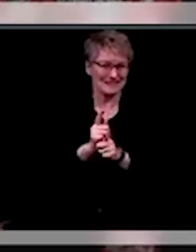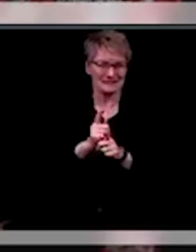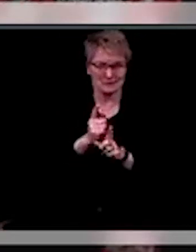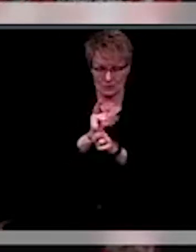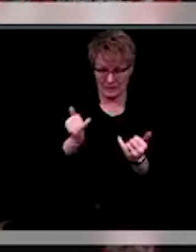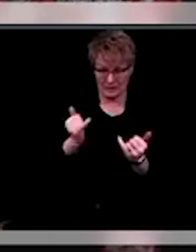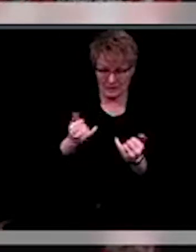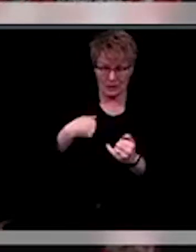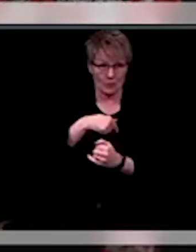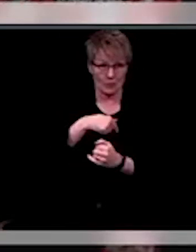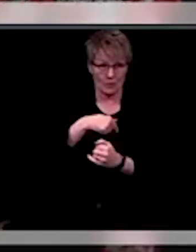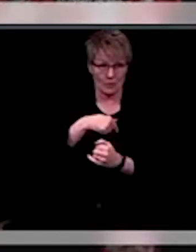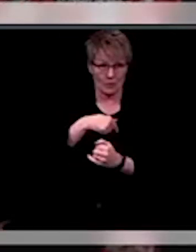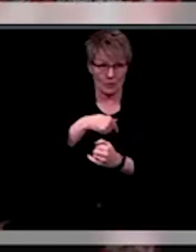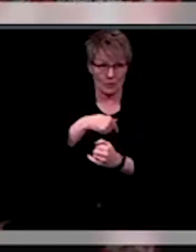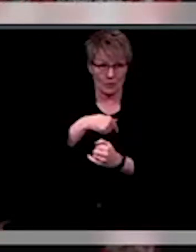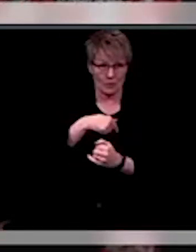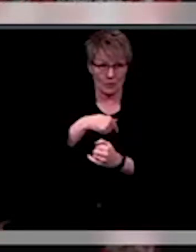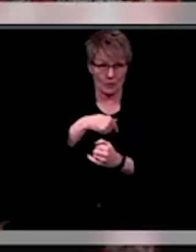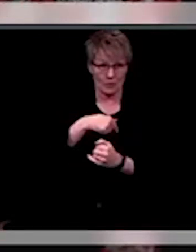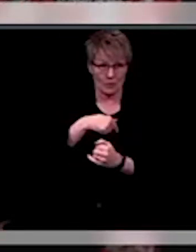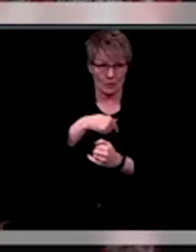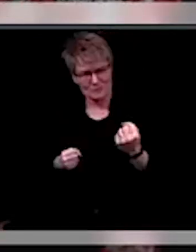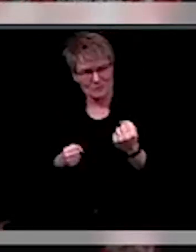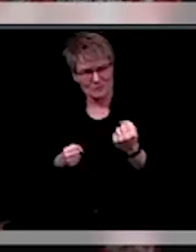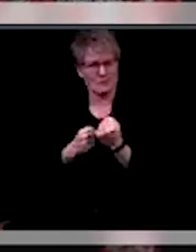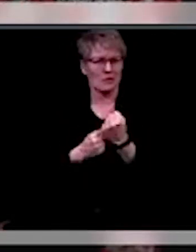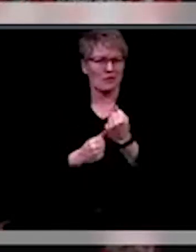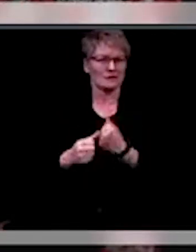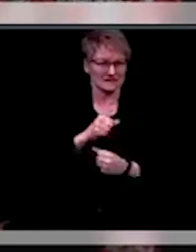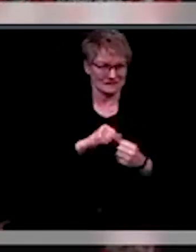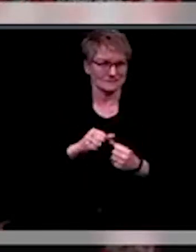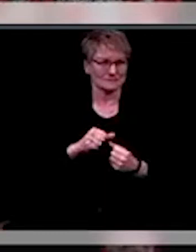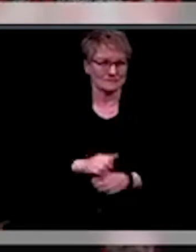And then, in response to your question about Butte County, Mike, we have talked to them.